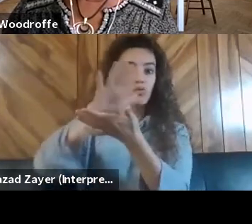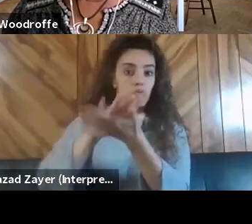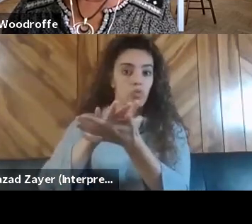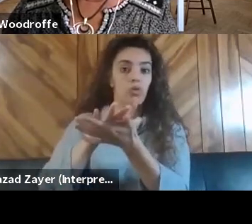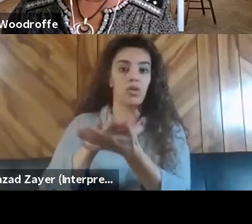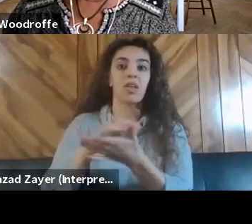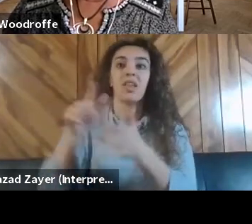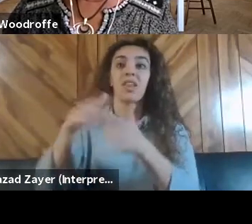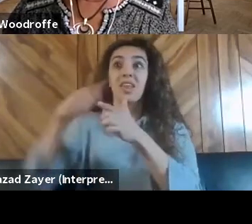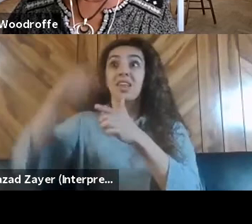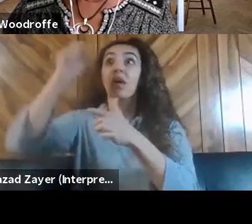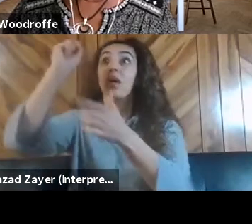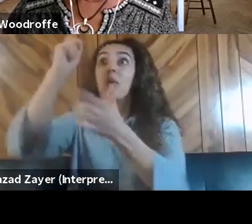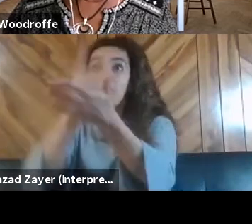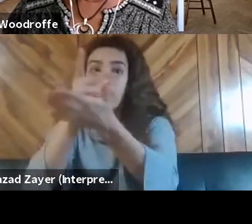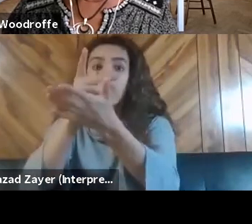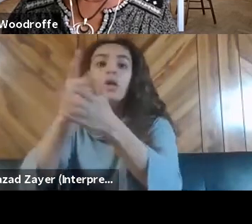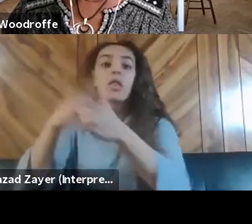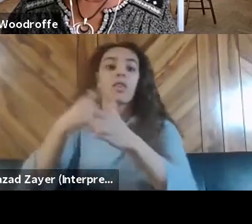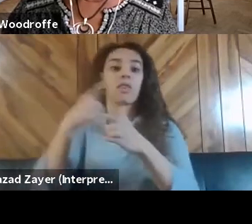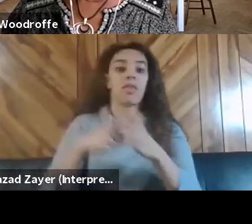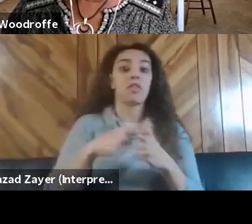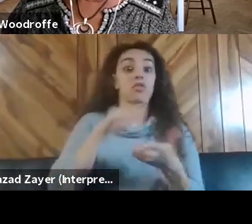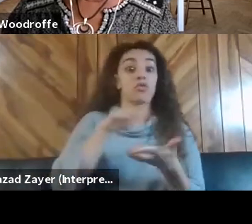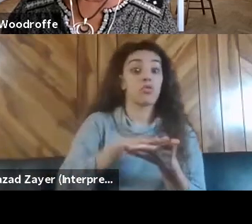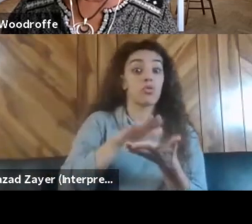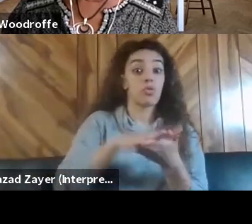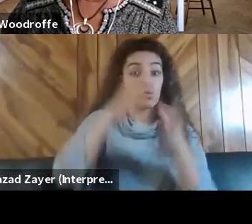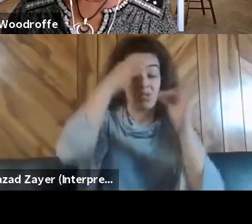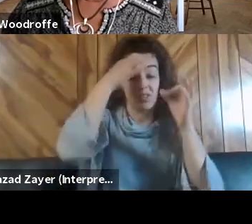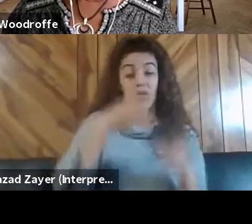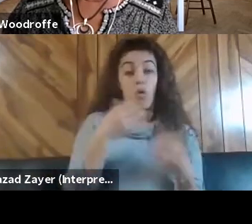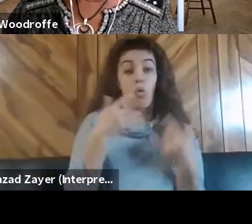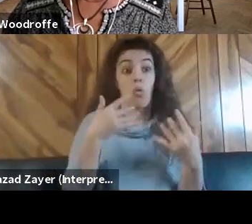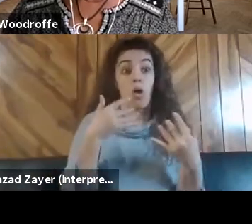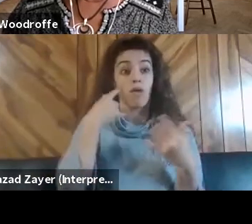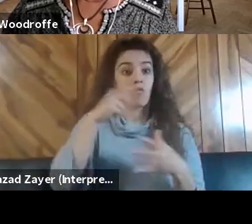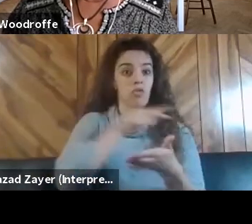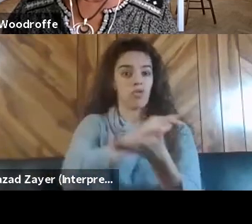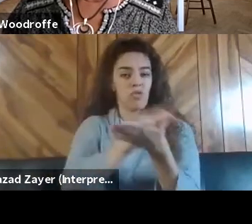or four weeks into the semester, we were there fighting the whole time, hey, the chancellor's office said we're trying to